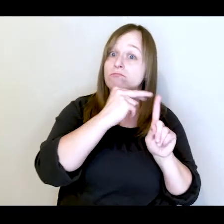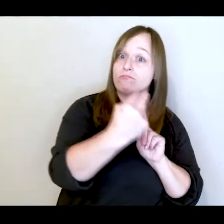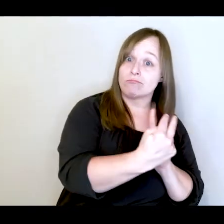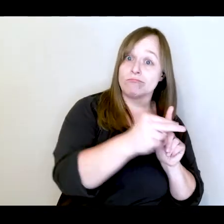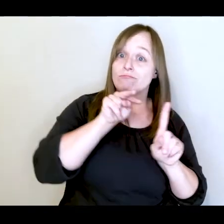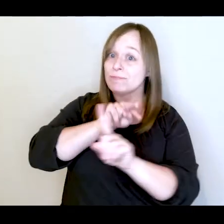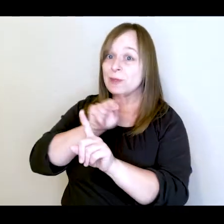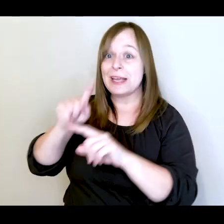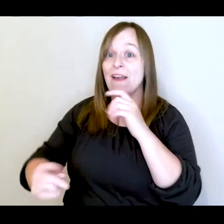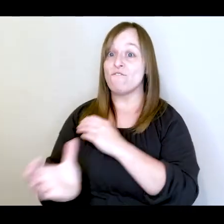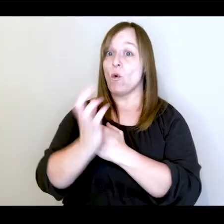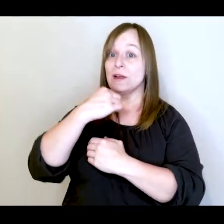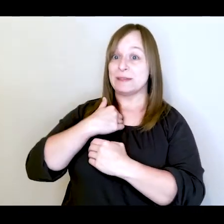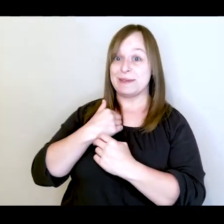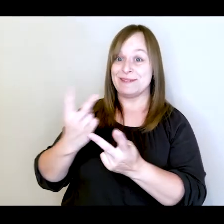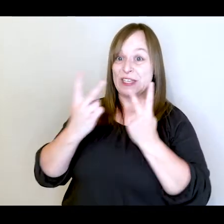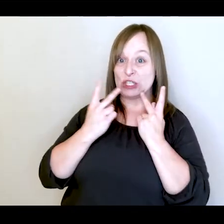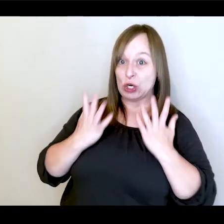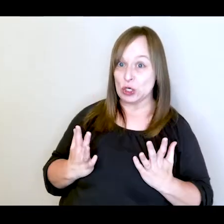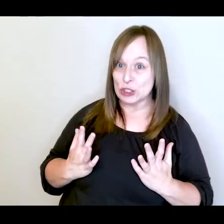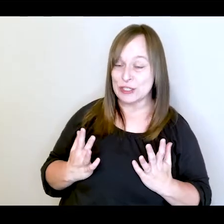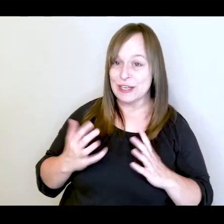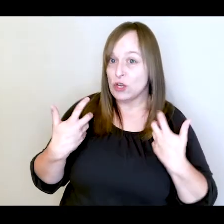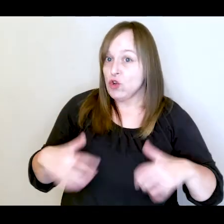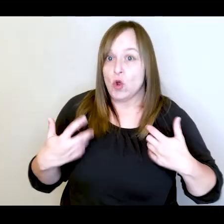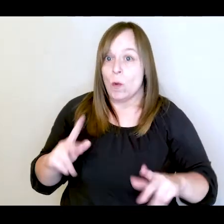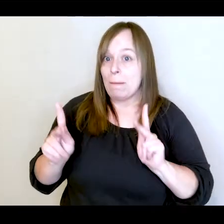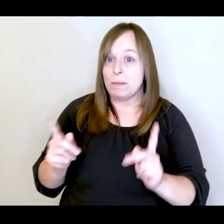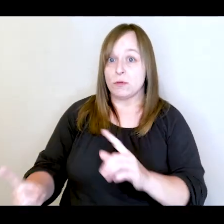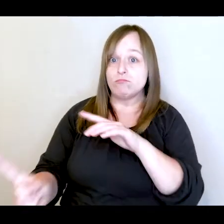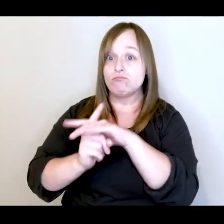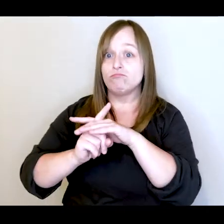other side you can't be forced to have visitors. So if you don't want people to